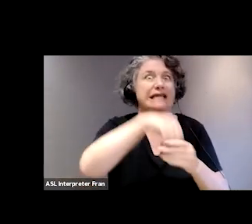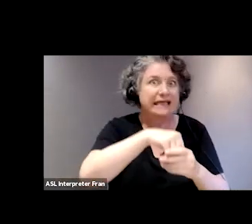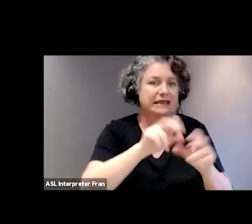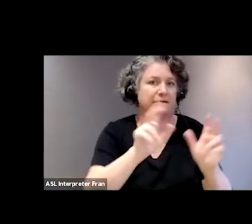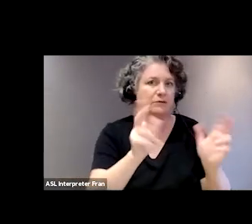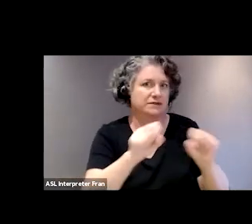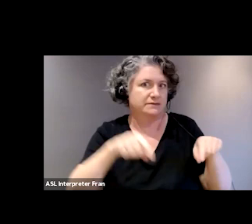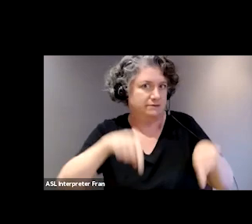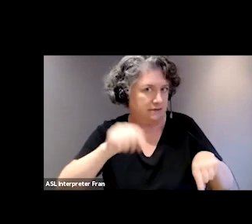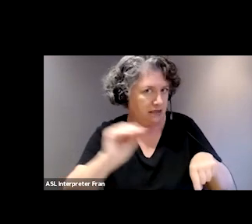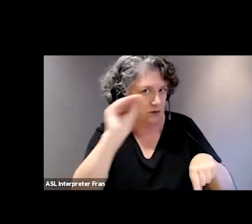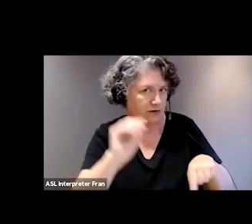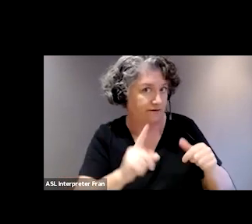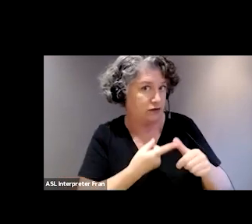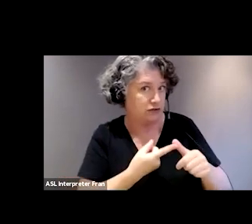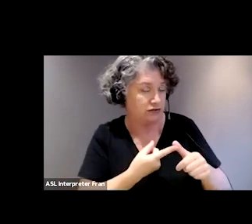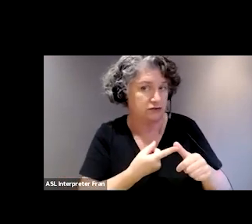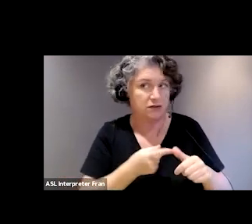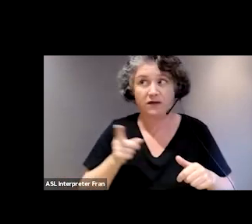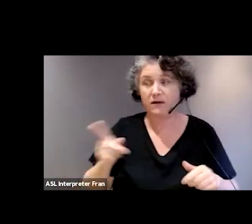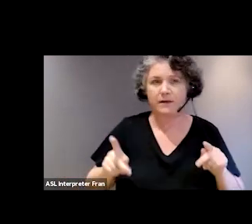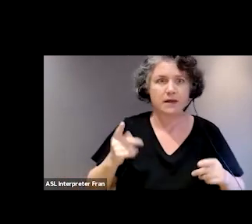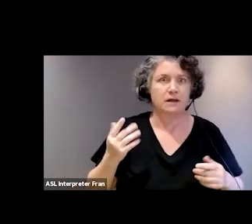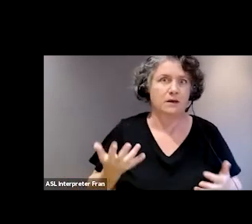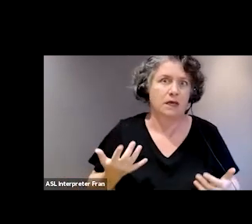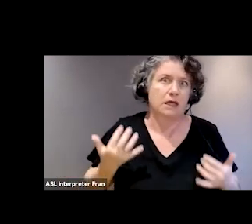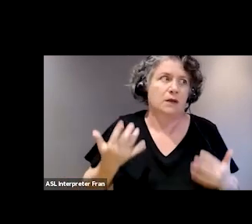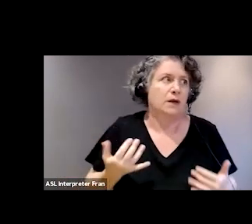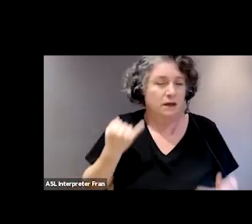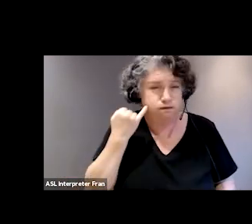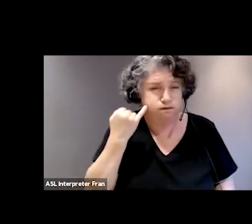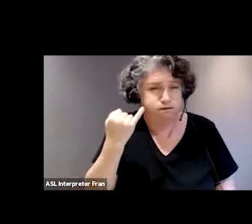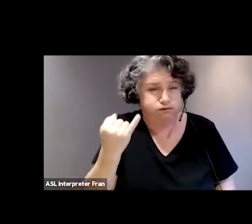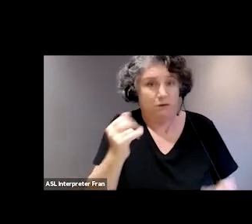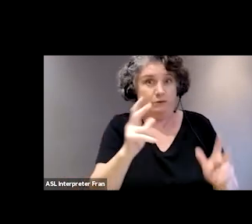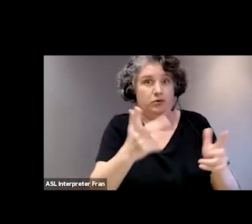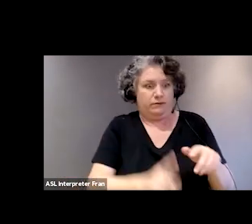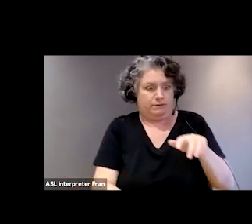province or out of country. Another struggle is they get one dose out of province and they want to get the second dose here. At the